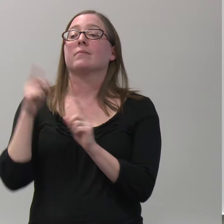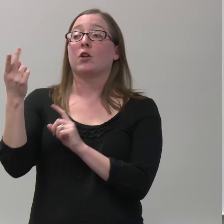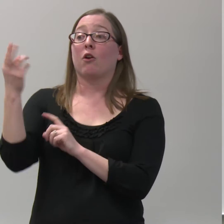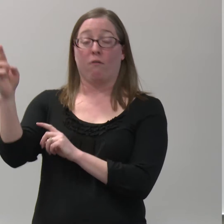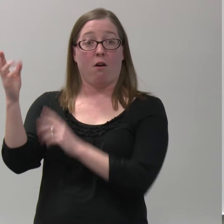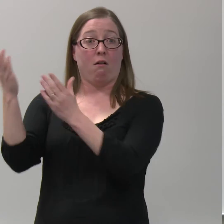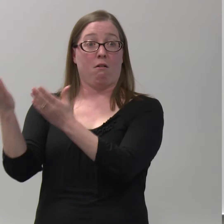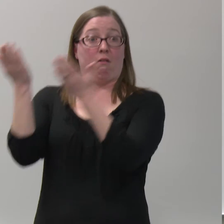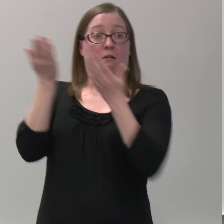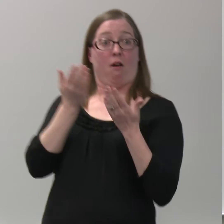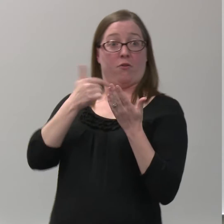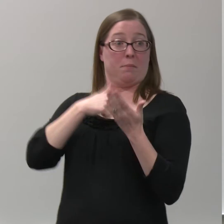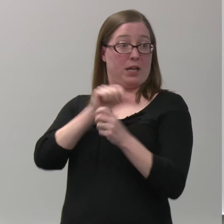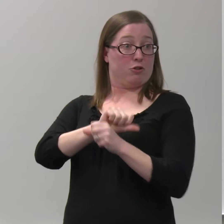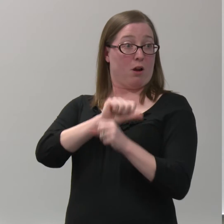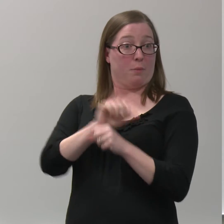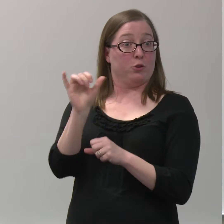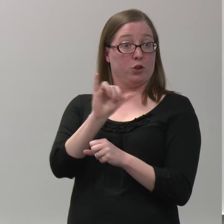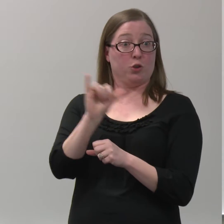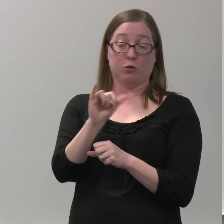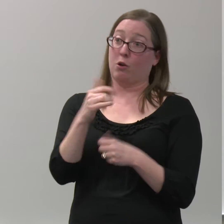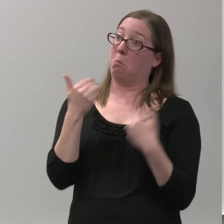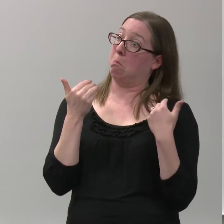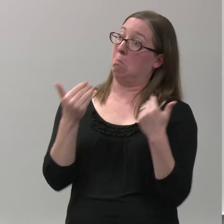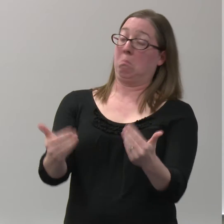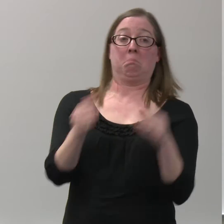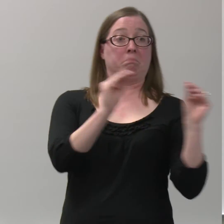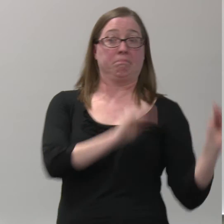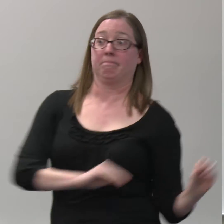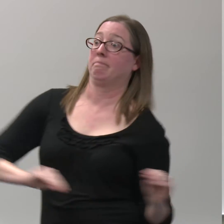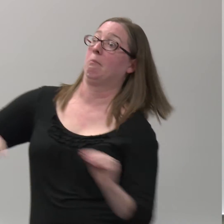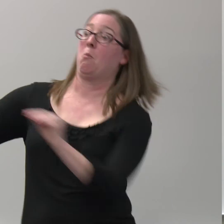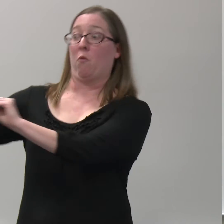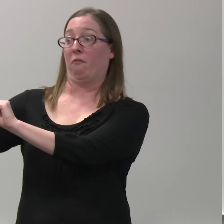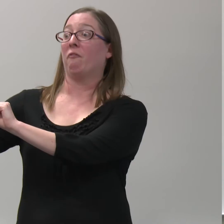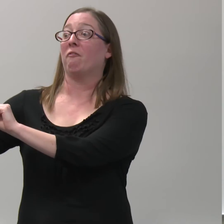and so I went across the country--ha!--